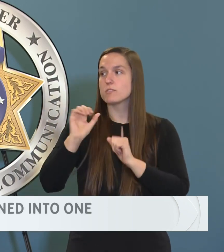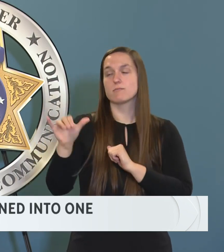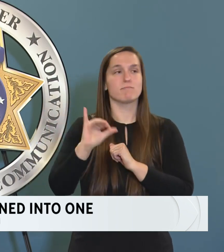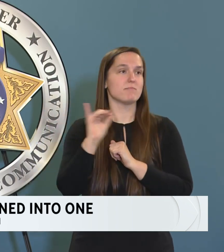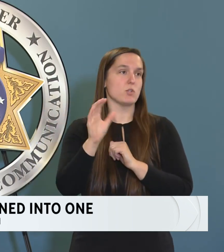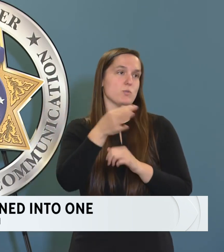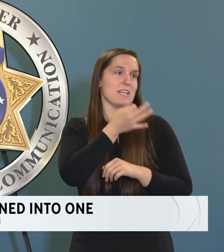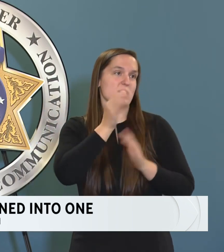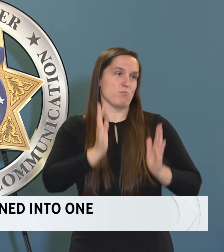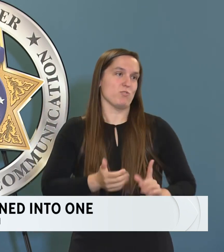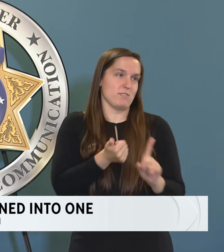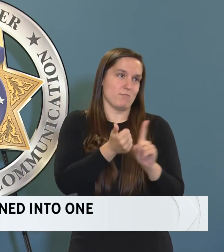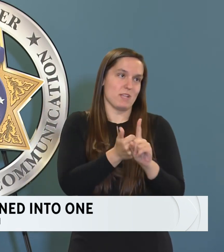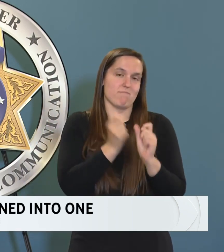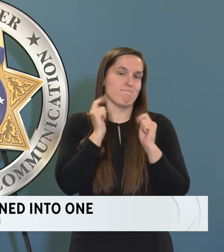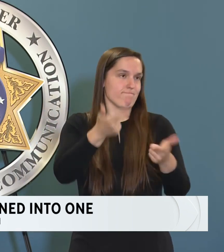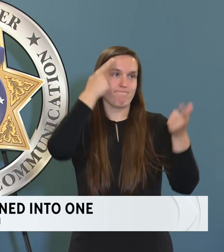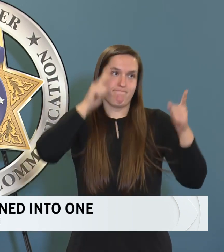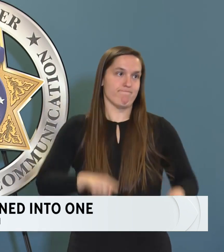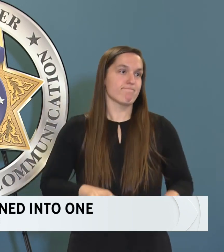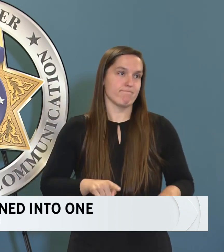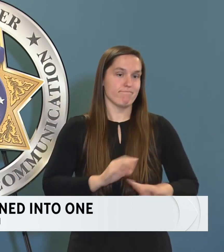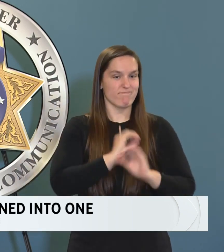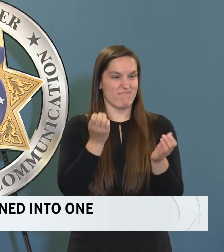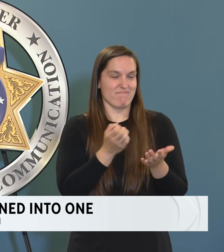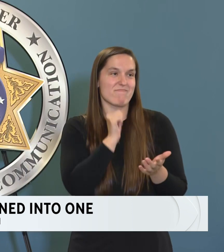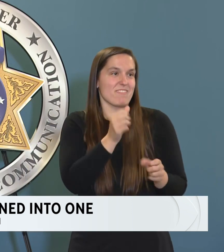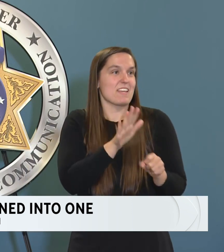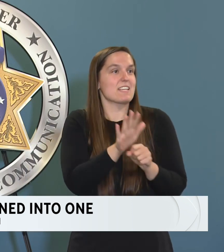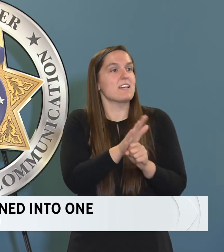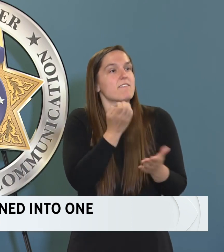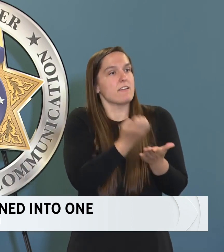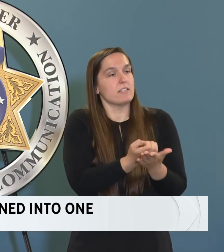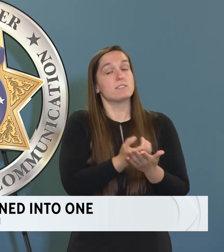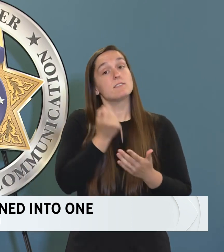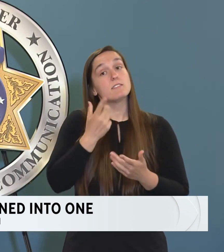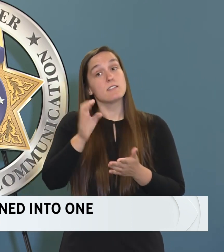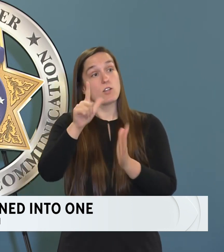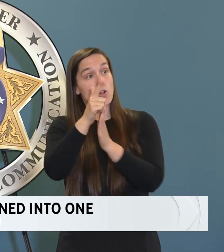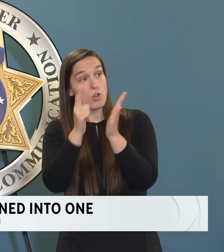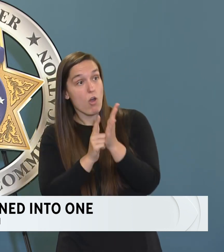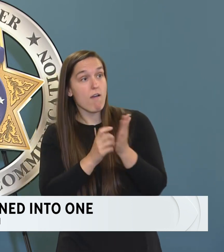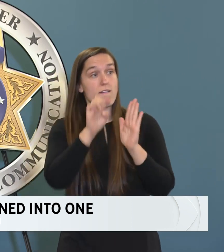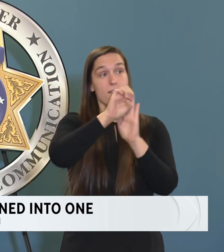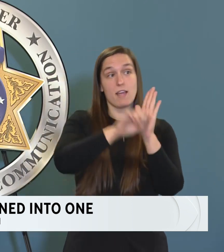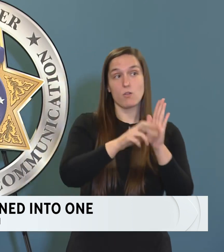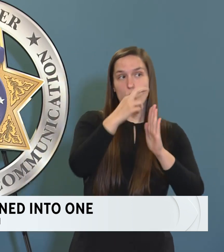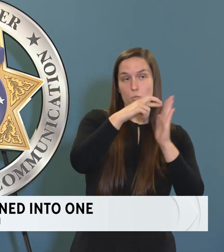THERE IS INSUFFICIENT OR NO EVIDENCE OF A CRIME HAVING BEEN COMMITTED IS CONSISTENT WITH THE FINDINGS BY THE SHERIFF'S OFFICE INVESTIGATORS GOT THE U.S. FOR SERVICE AND THE